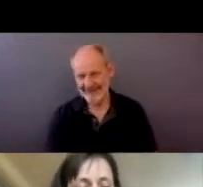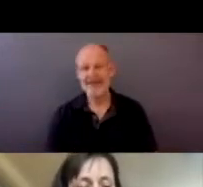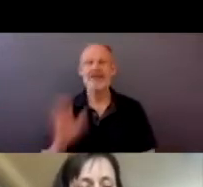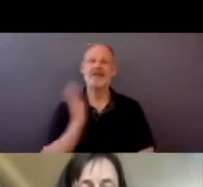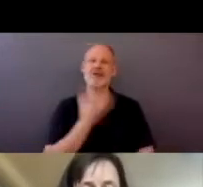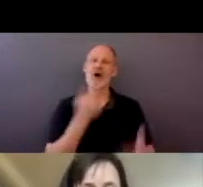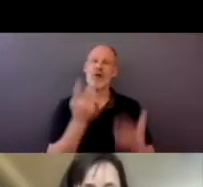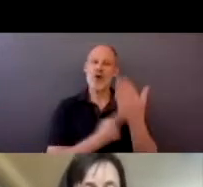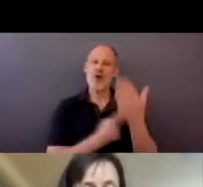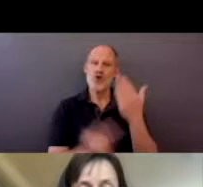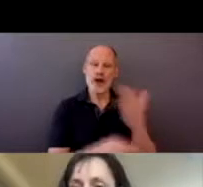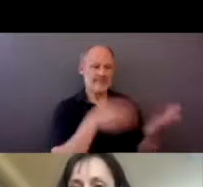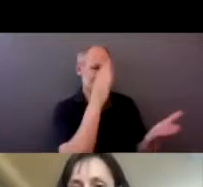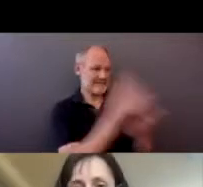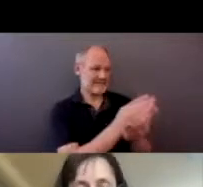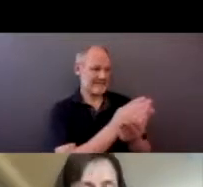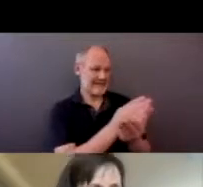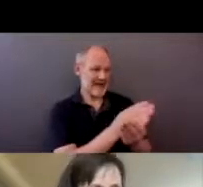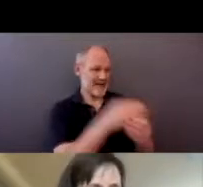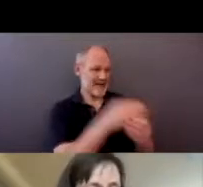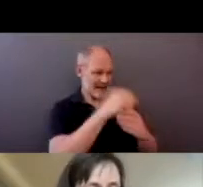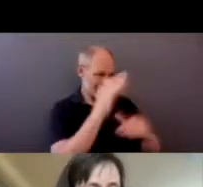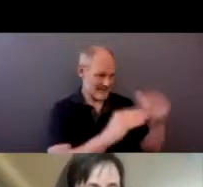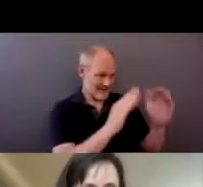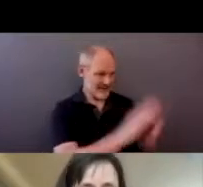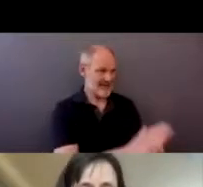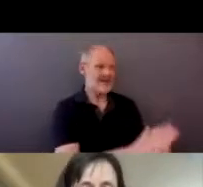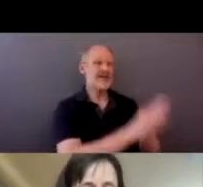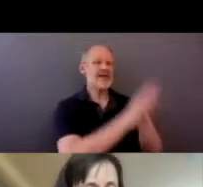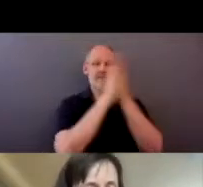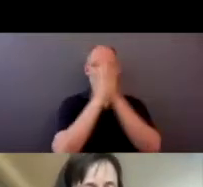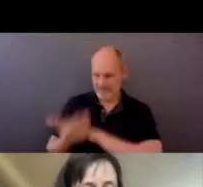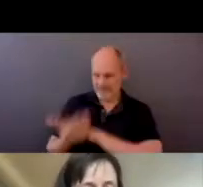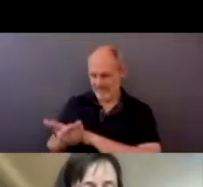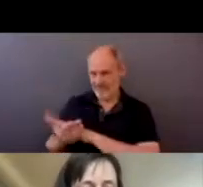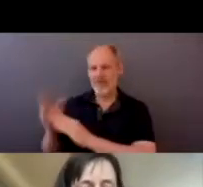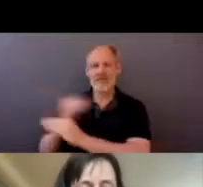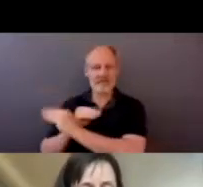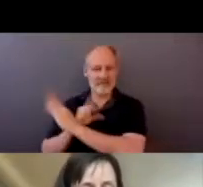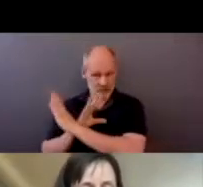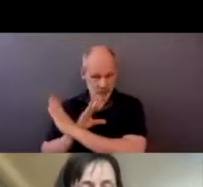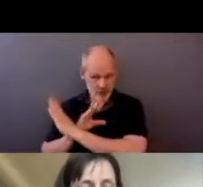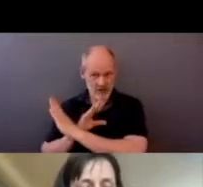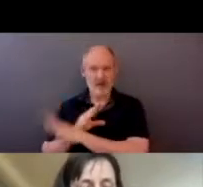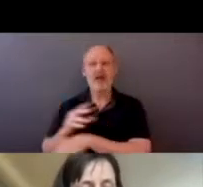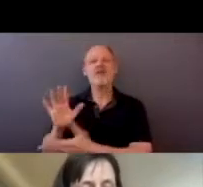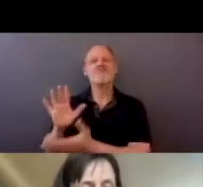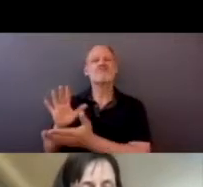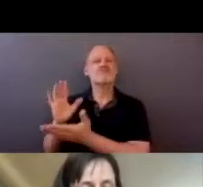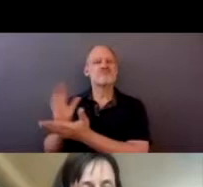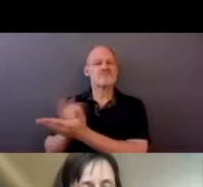and we've been using Zoom as our primary platform. The picture on right still shot